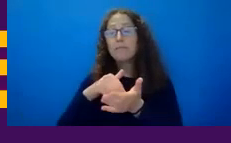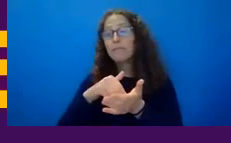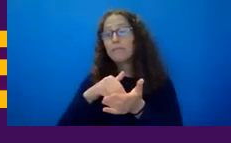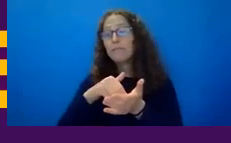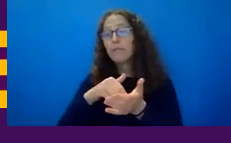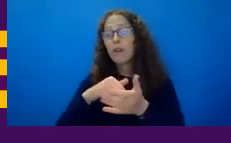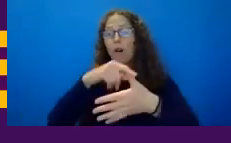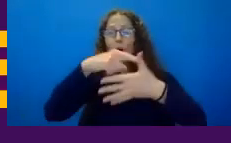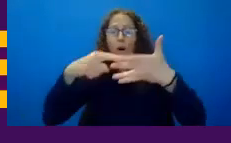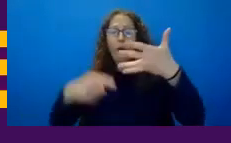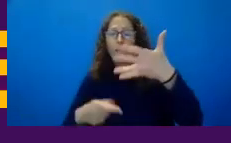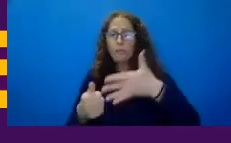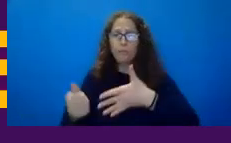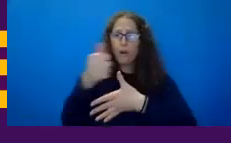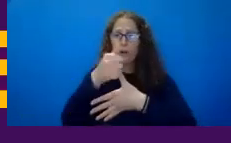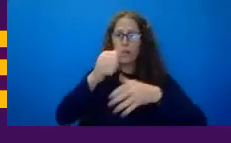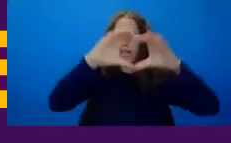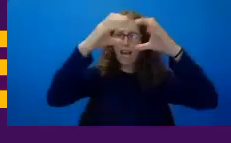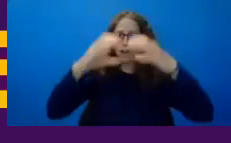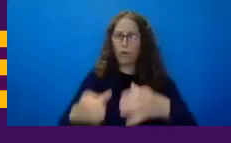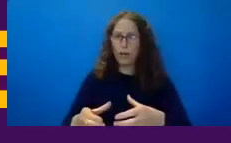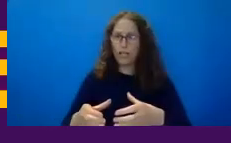REPRESENTATIVE OF OR HAVE EXPERIENCE WITH THE COMMUNITY